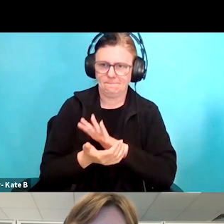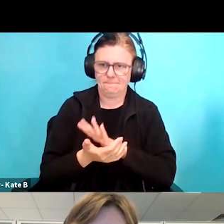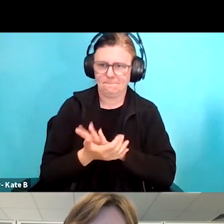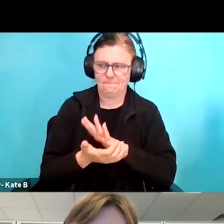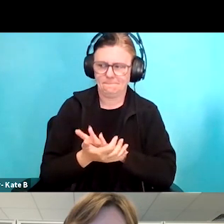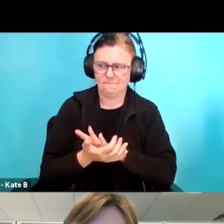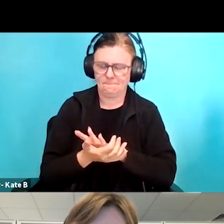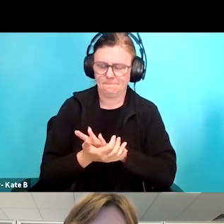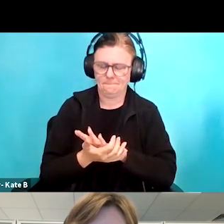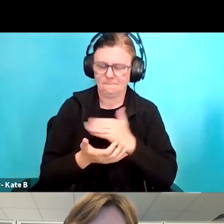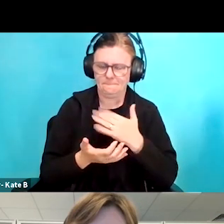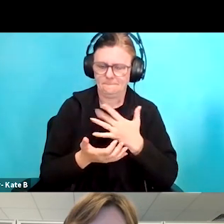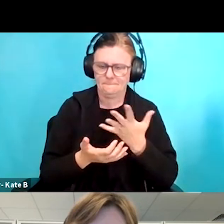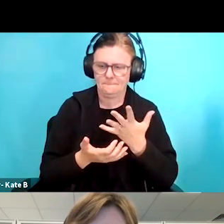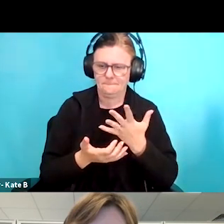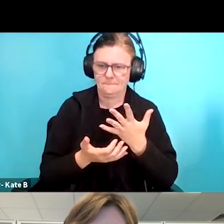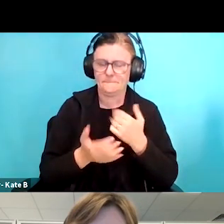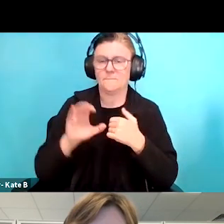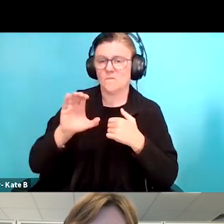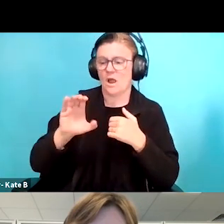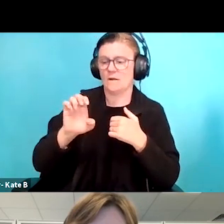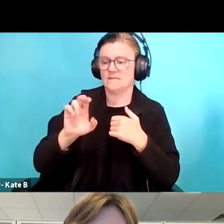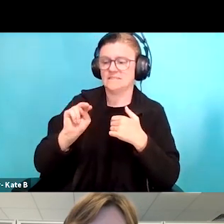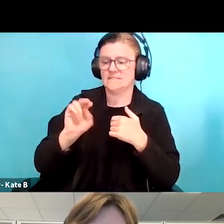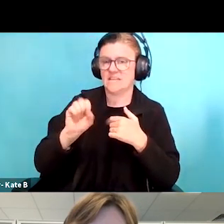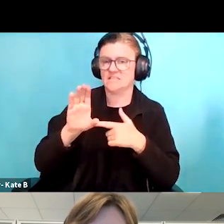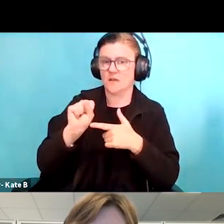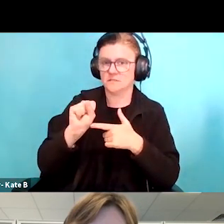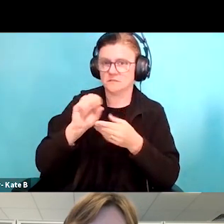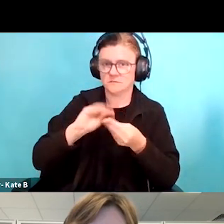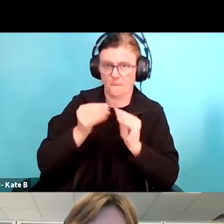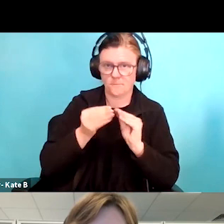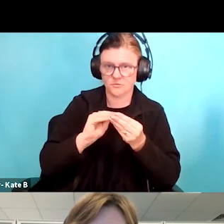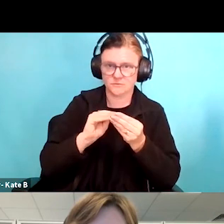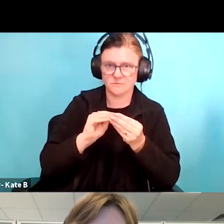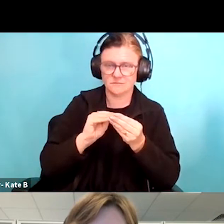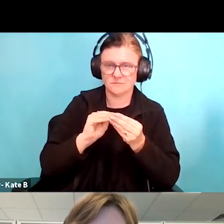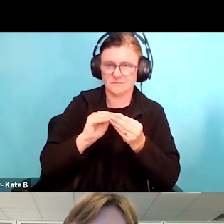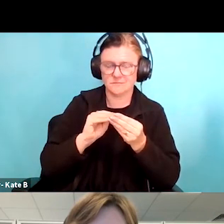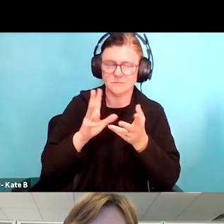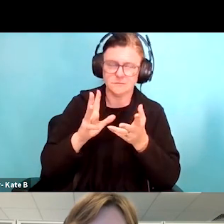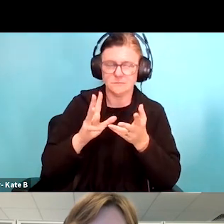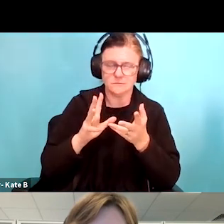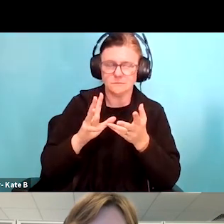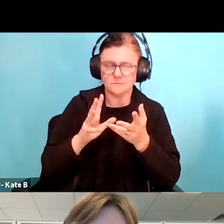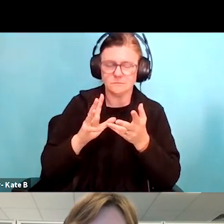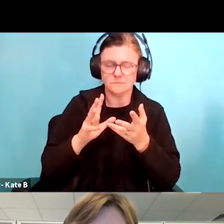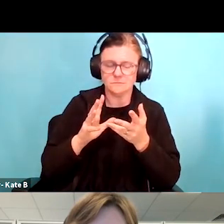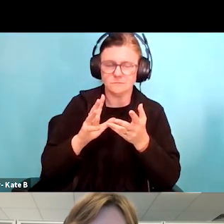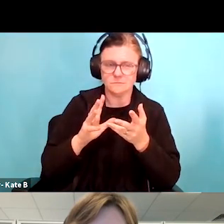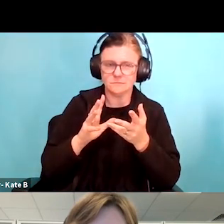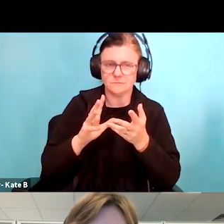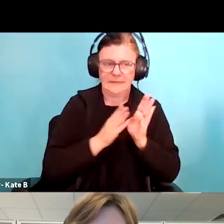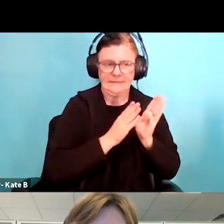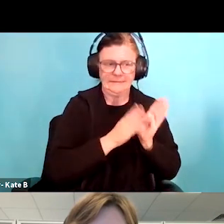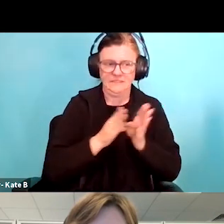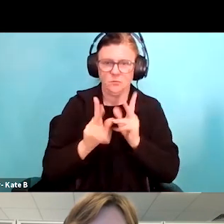like census data that is kind of individual data that people can get to